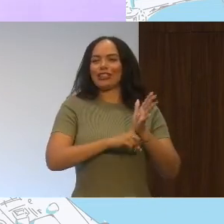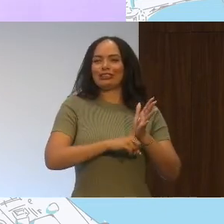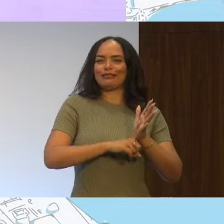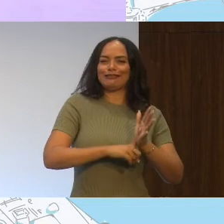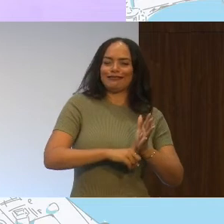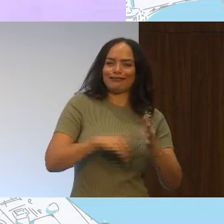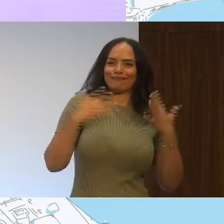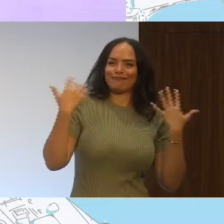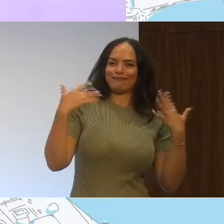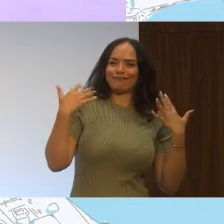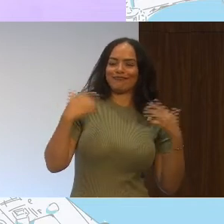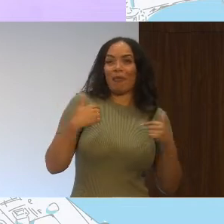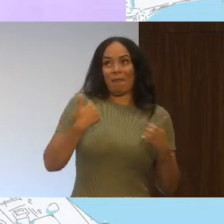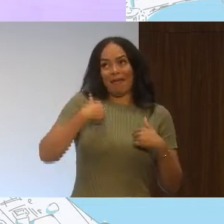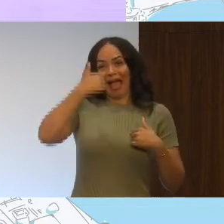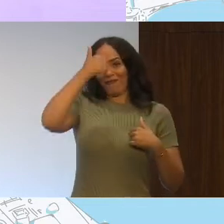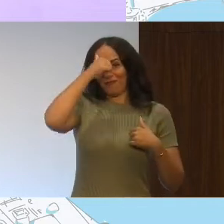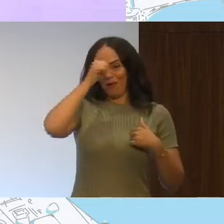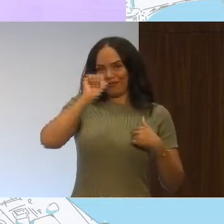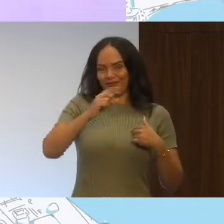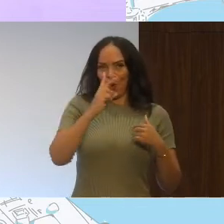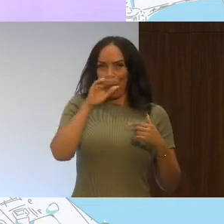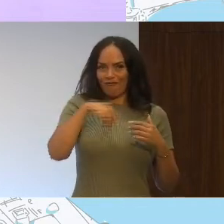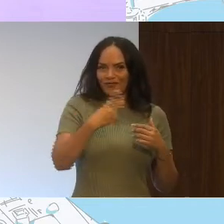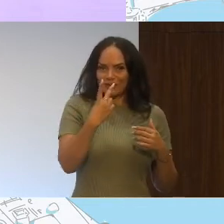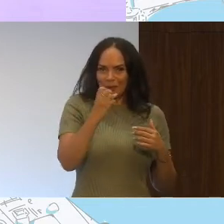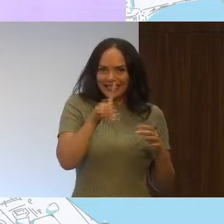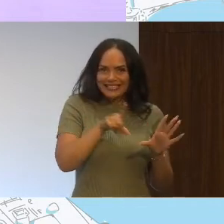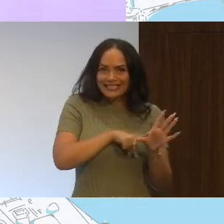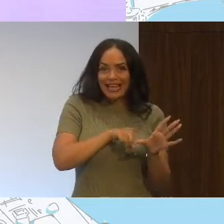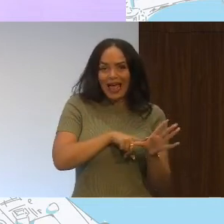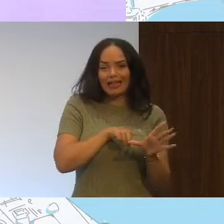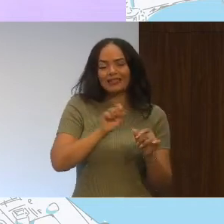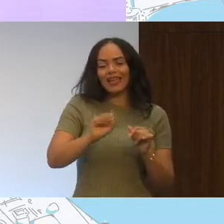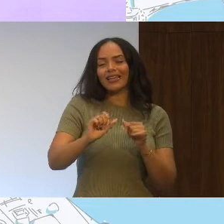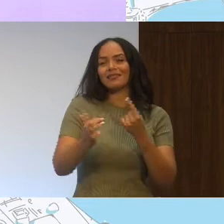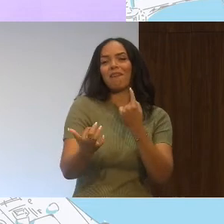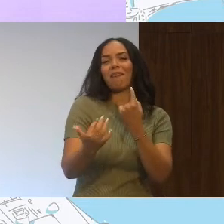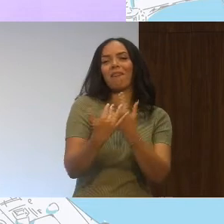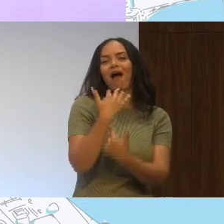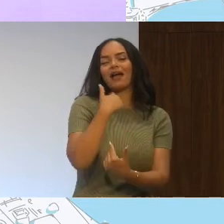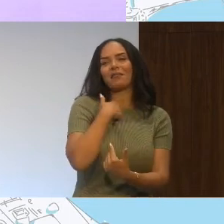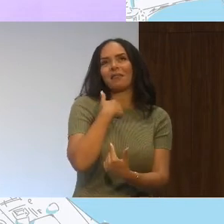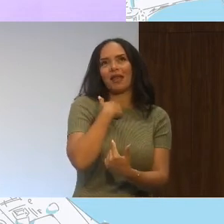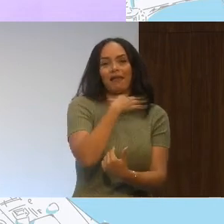I have known him for 20 years. He has inspired me clinically.